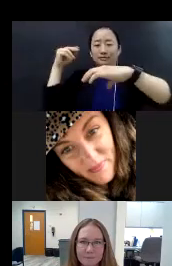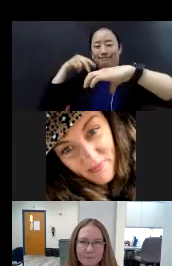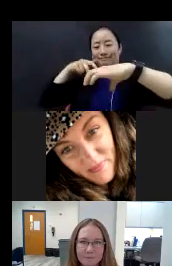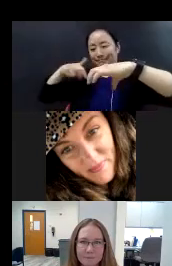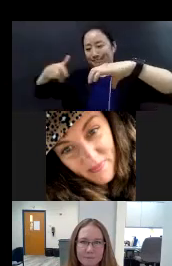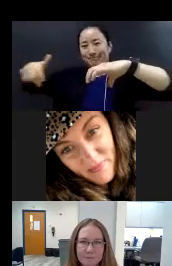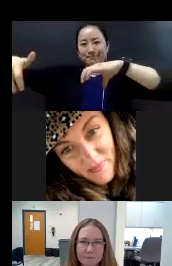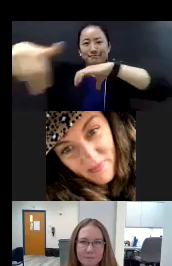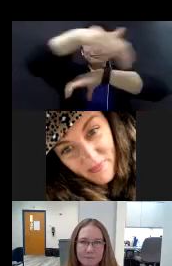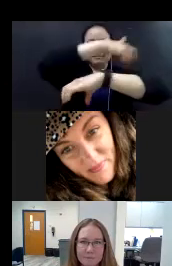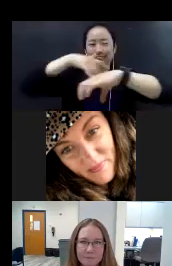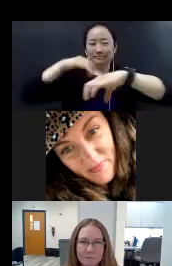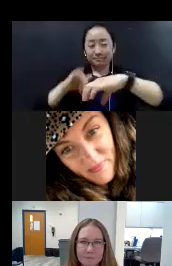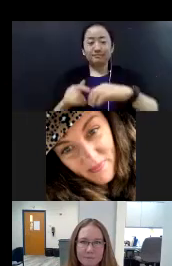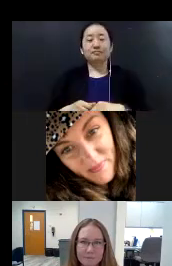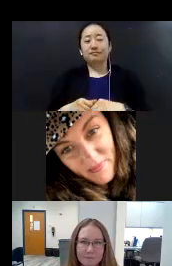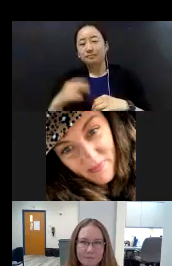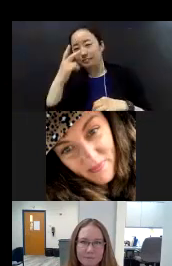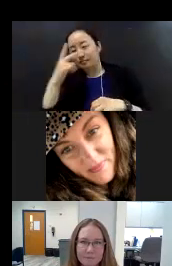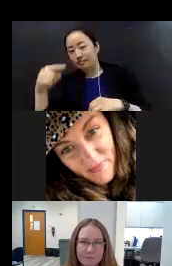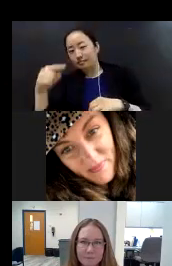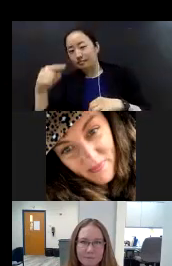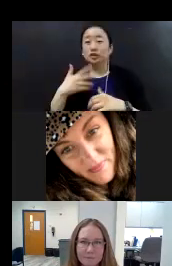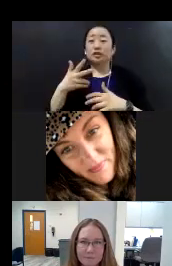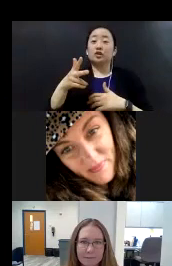WE GOT TO SEE KIND OF THE DRIVEWAY APPROACH, THE